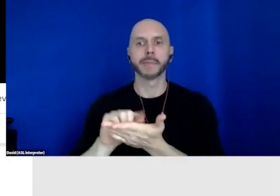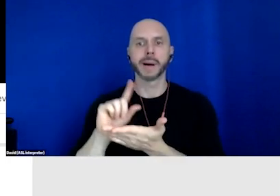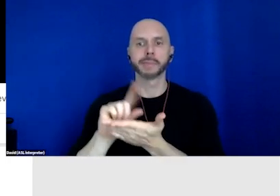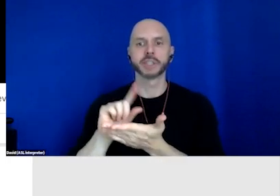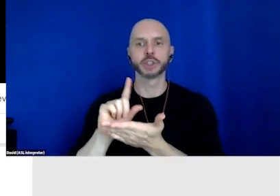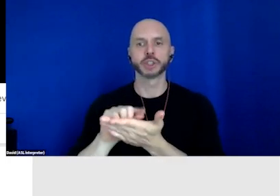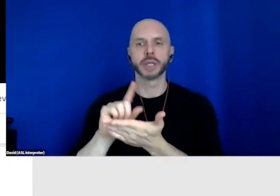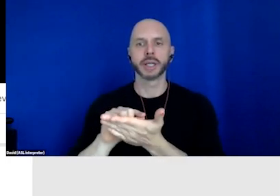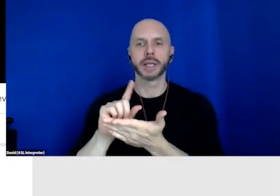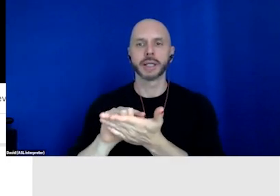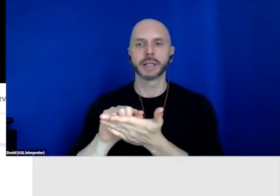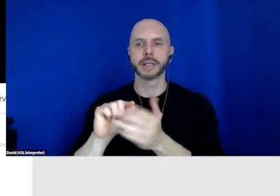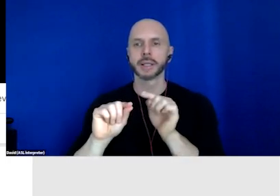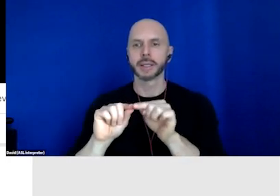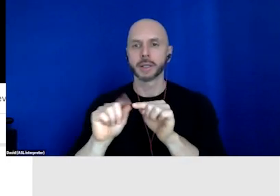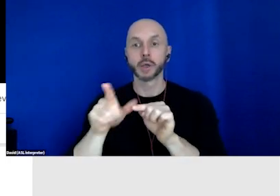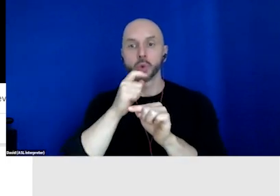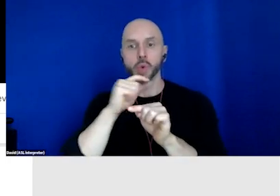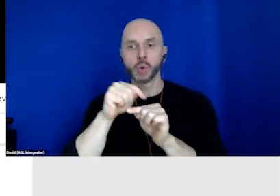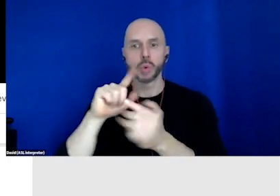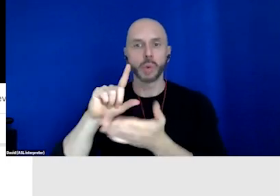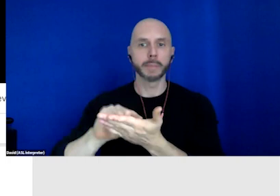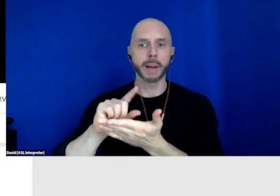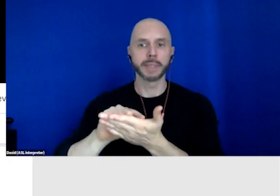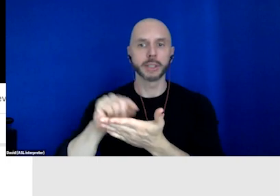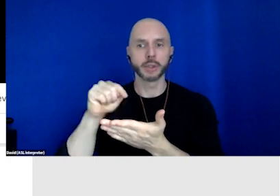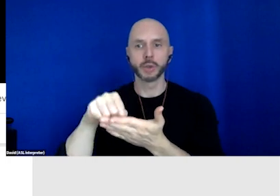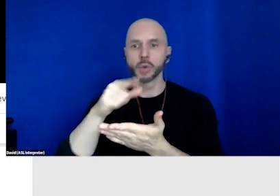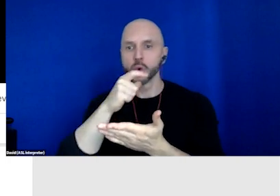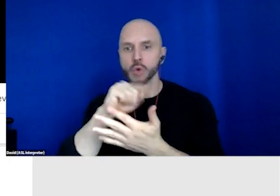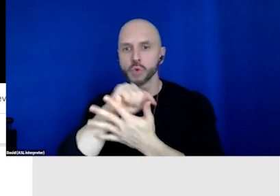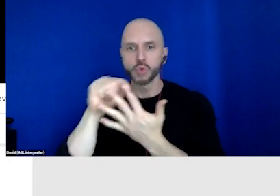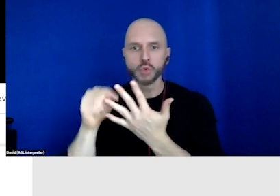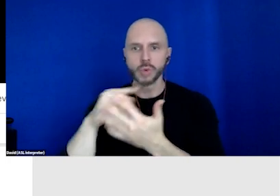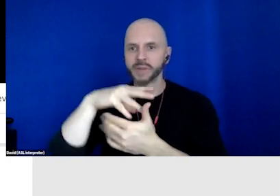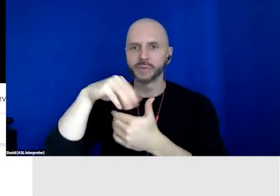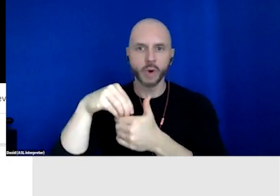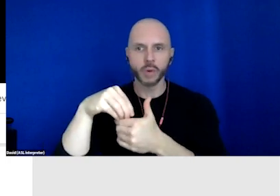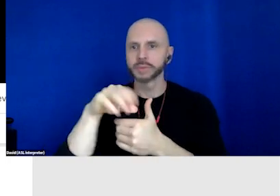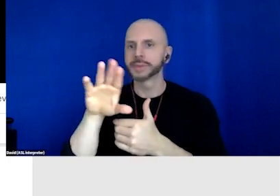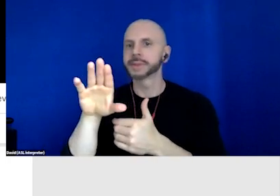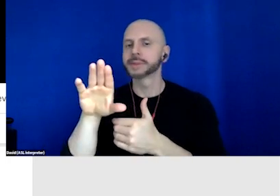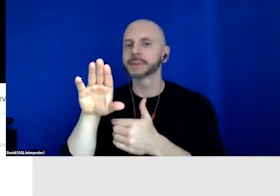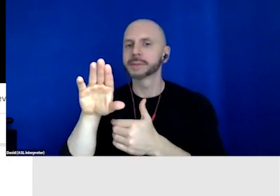the stakeholders within publishing, authors, editors, designers, and more information on